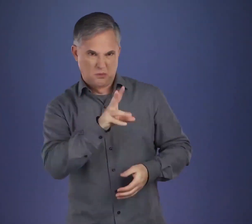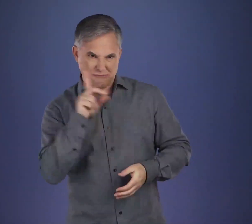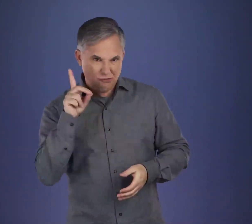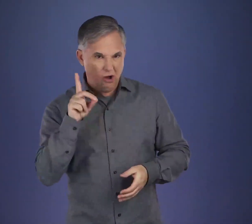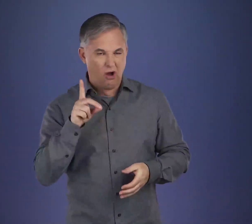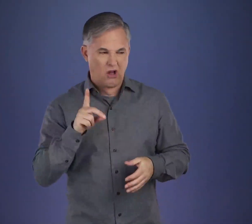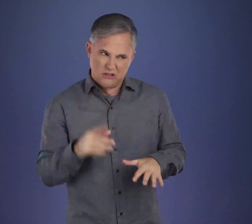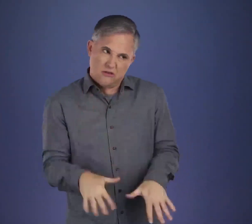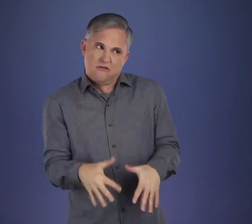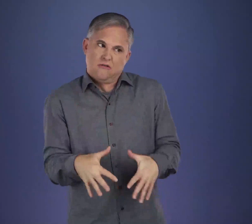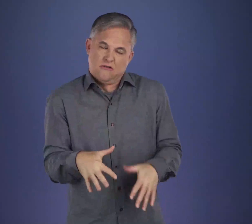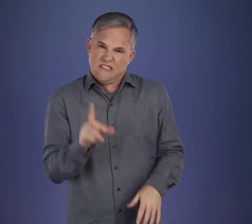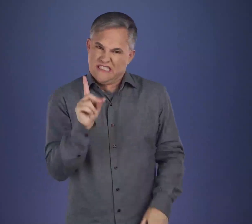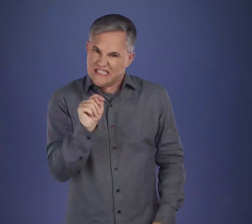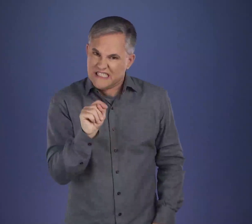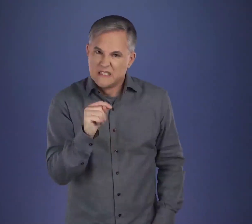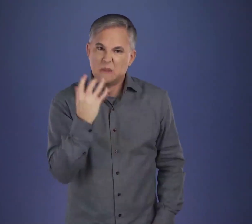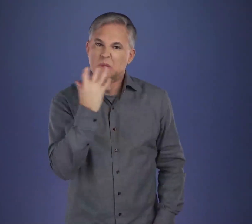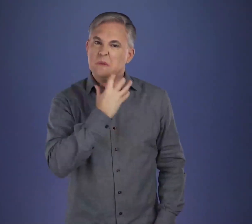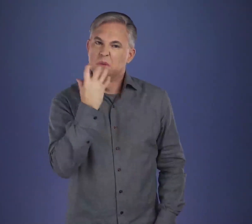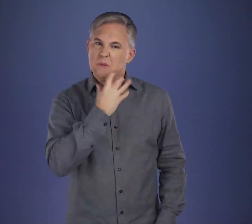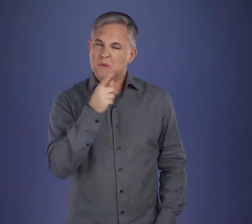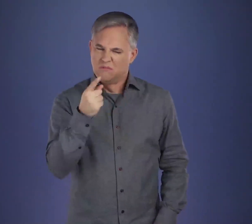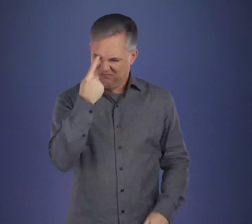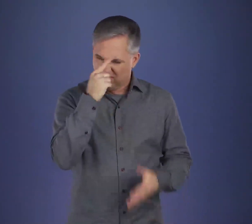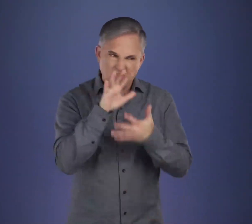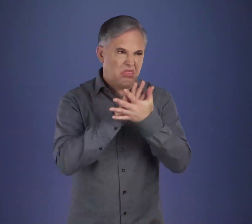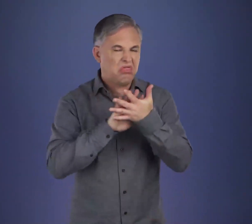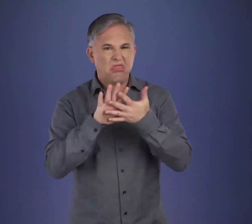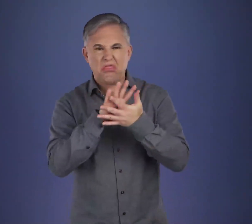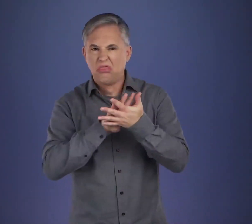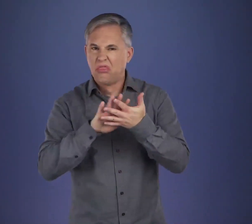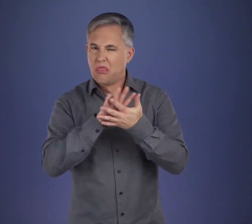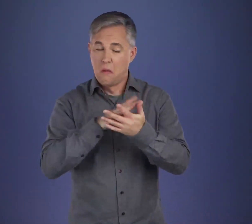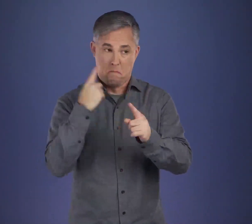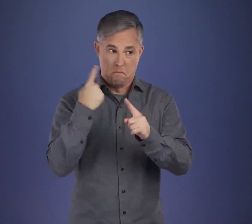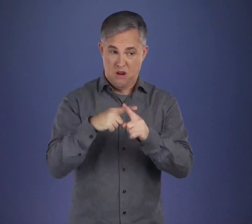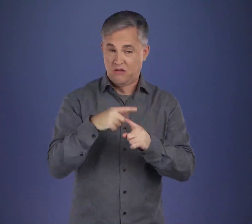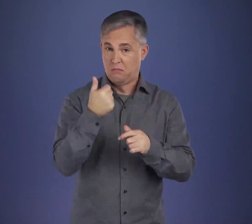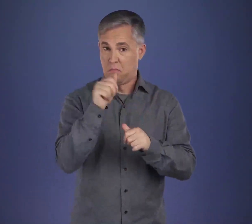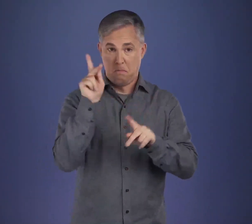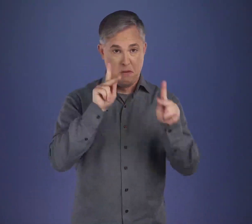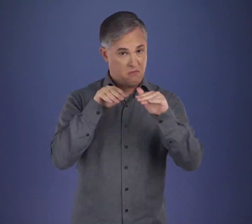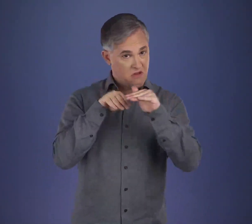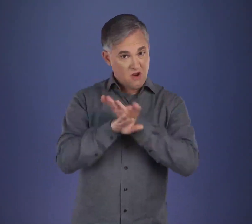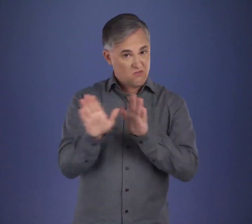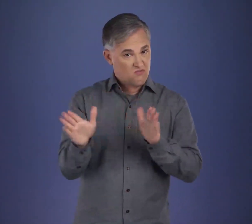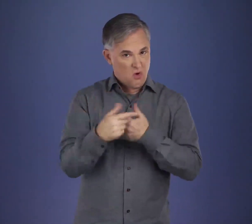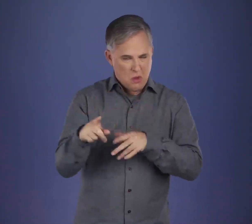He’s had a bad case of D.T.’s, he’s pretty foggy, and he’s very suspicious of everybody.